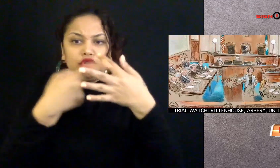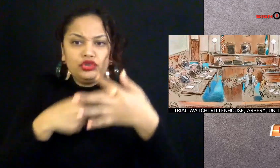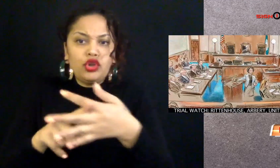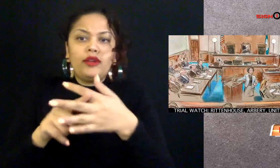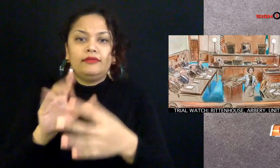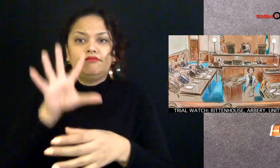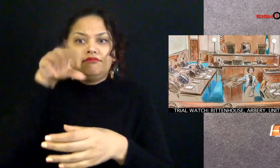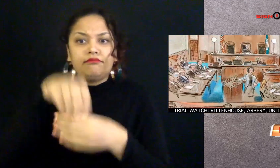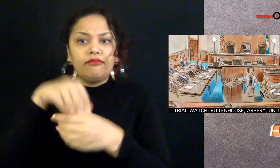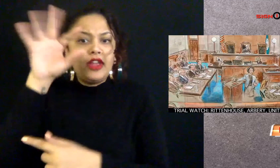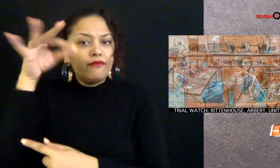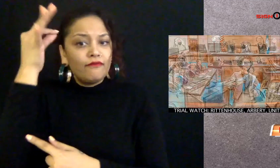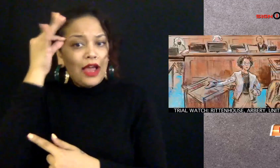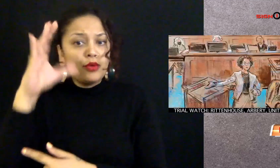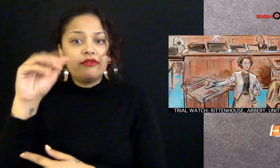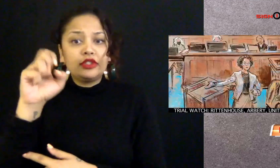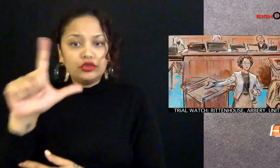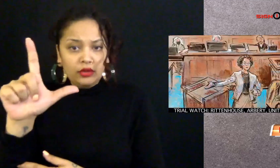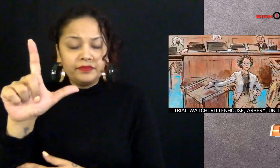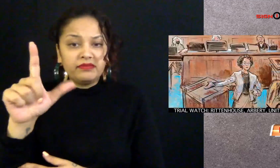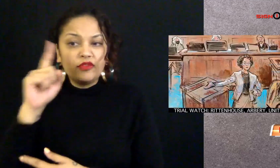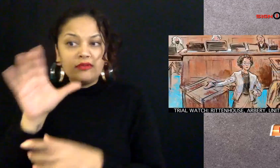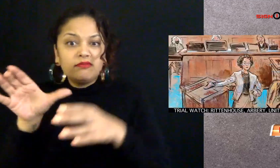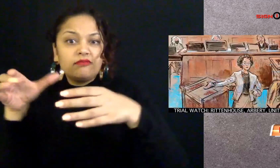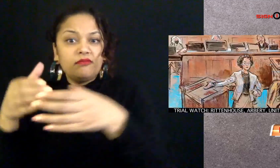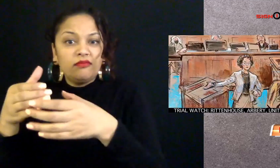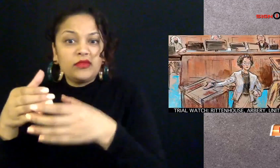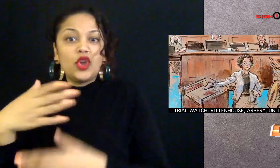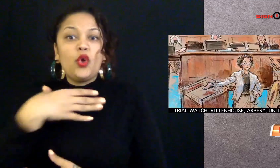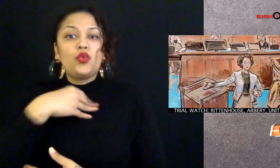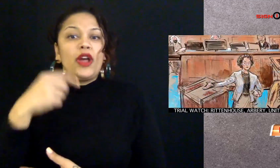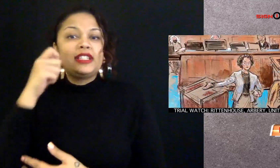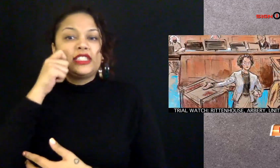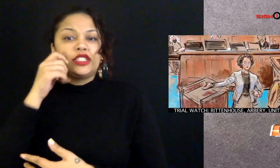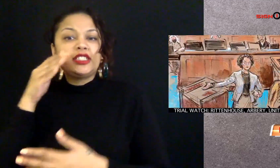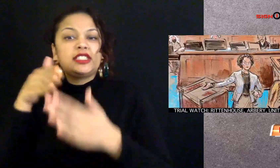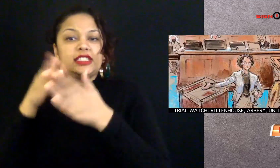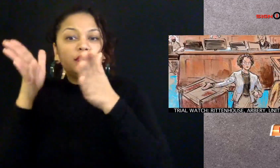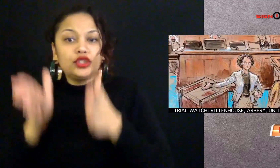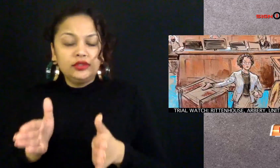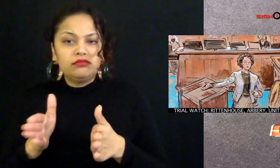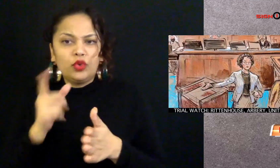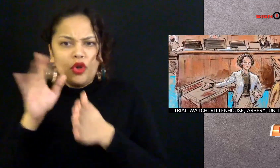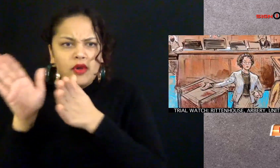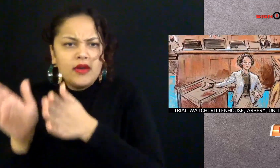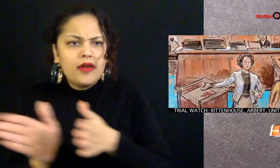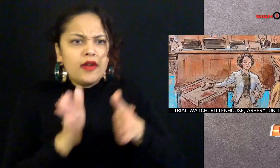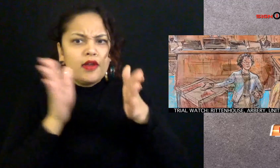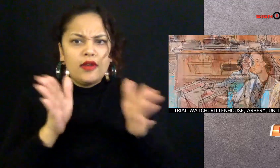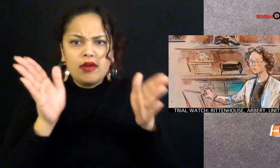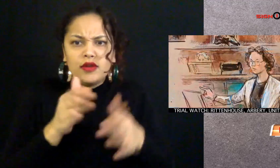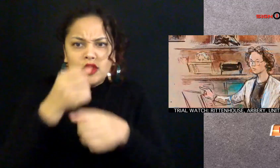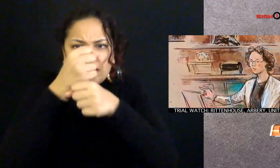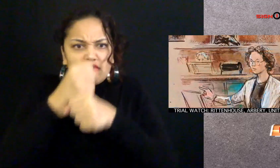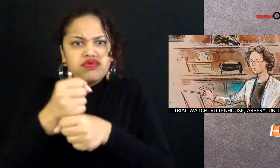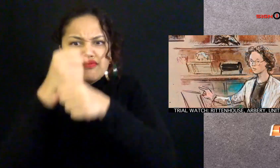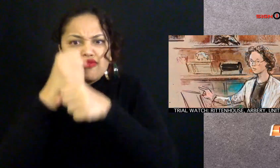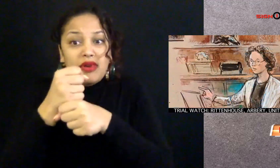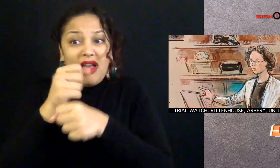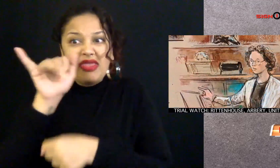and in Virginia closing arguments have started in the federal civil trial of white nationalists